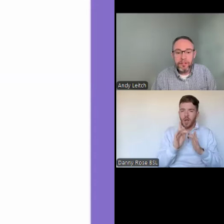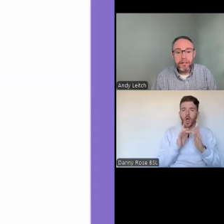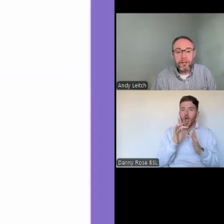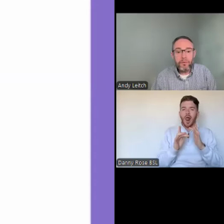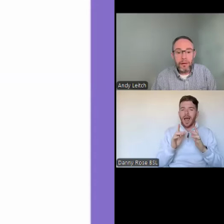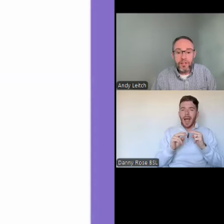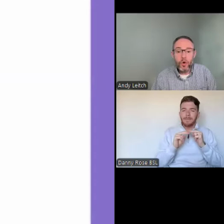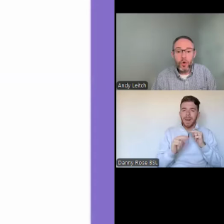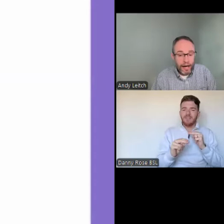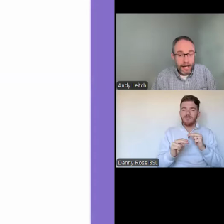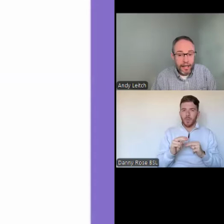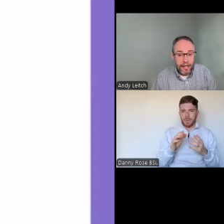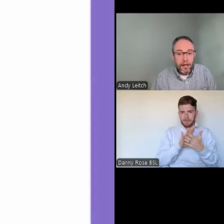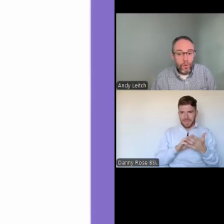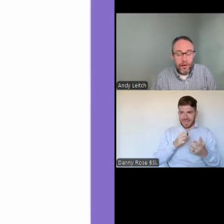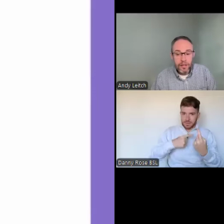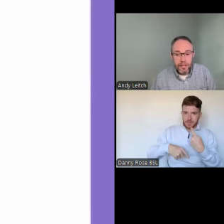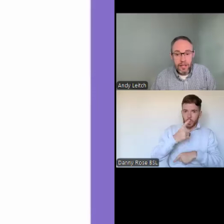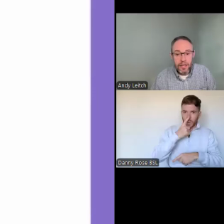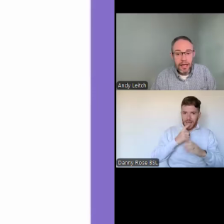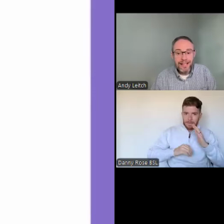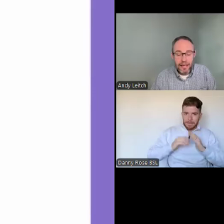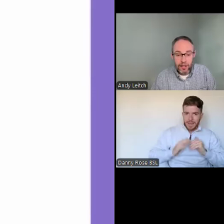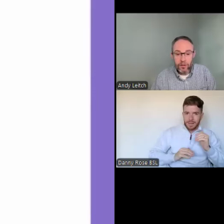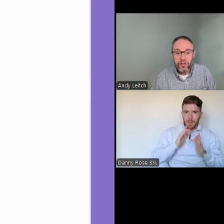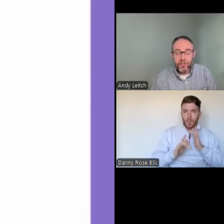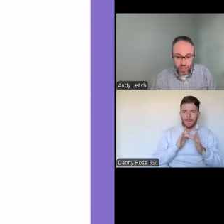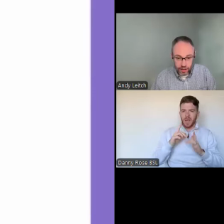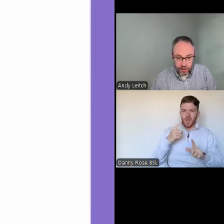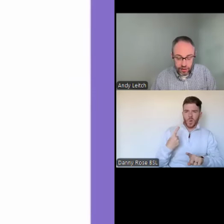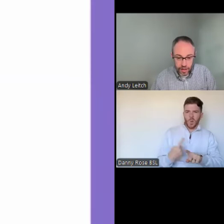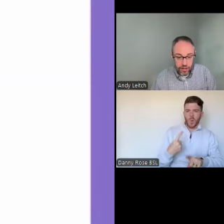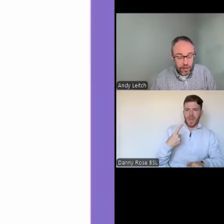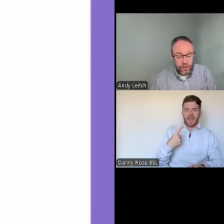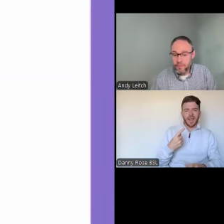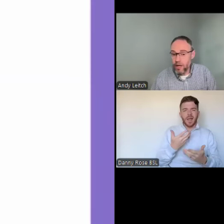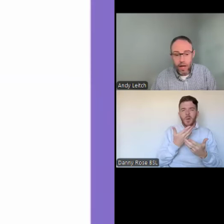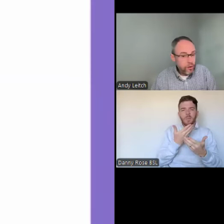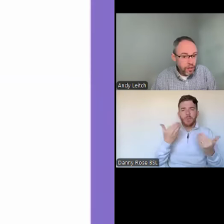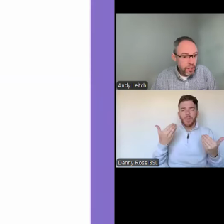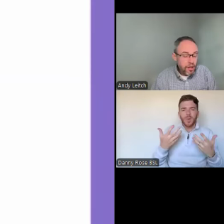to build websites quickly without needing any technical skills. You don't need to be a coder.